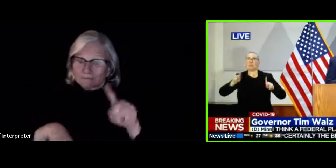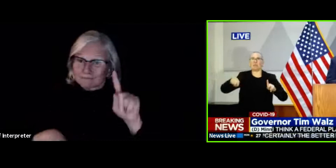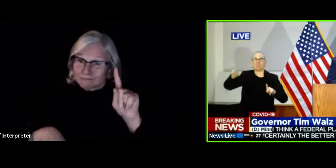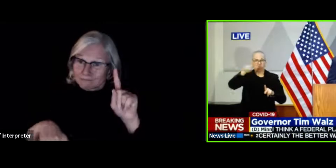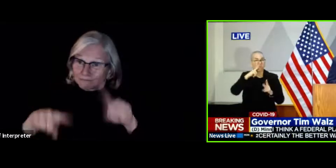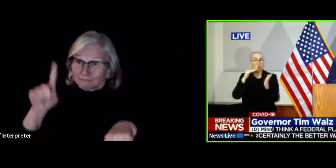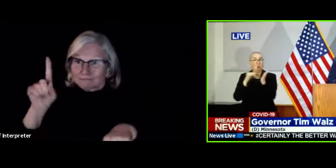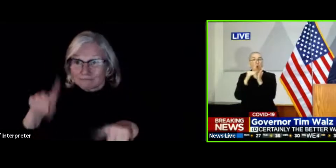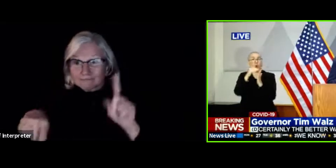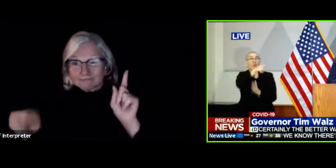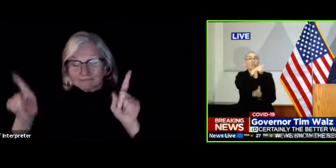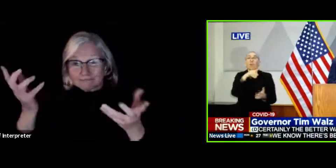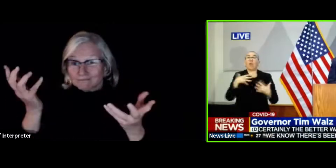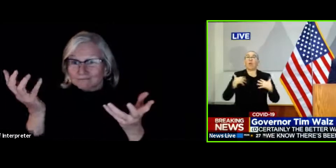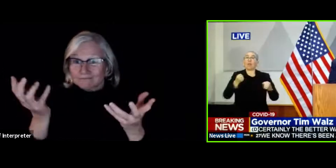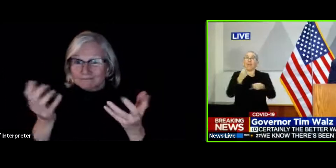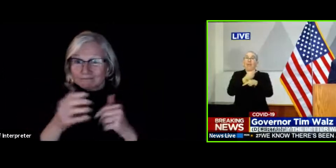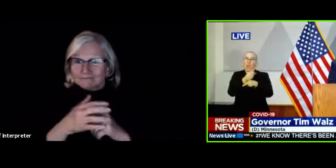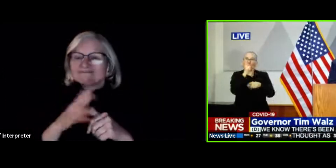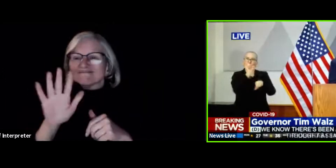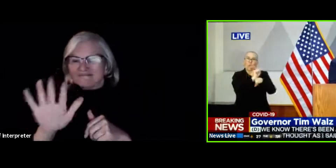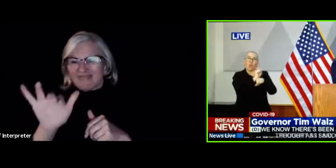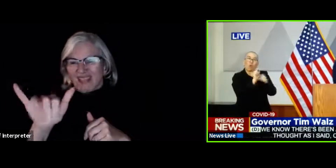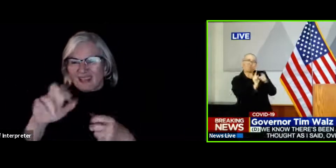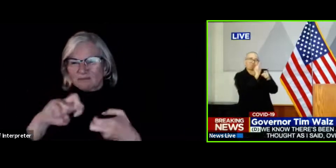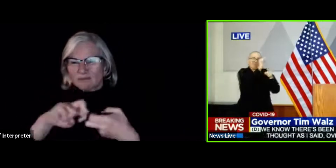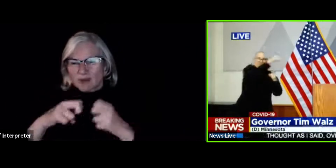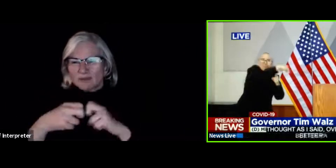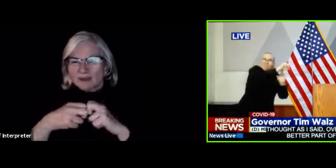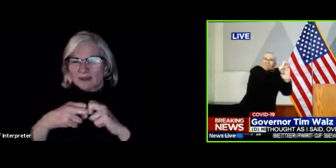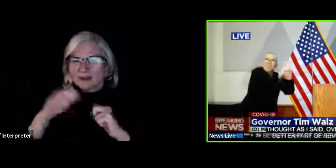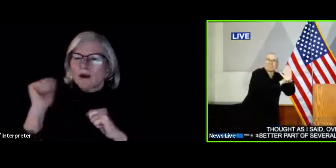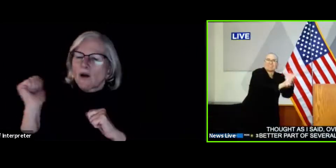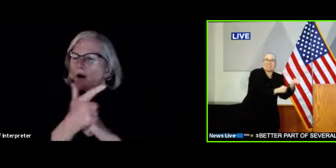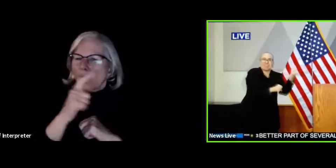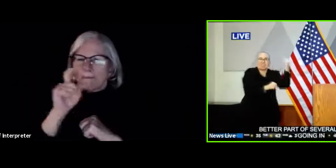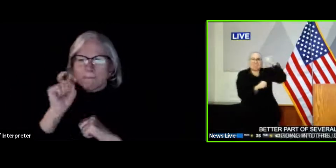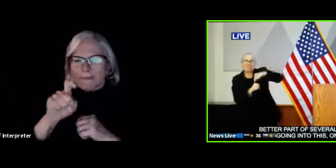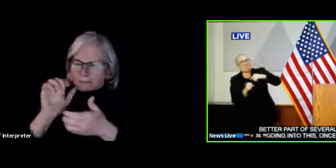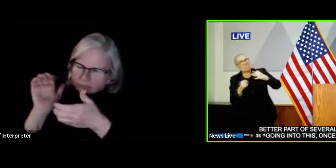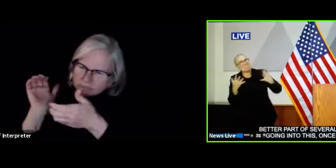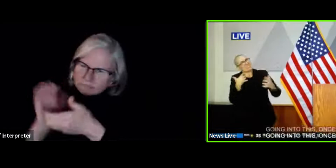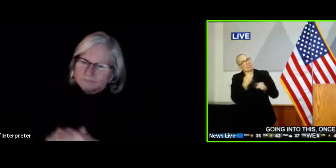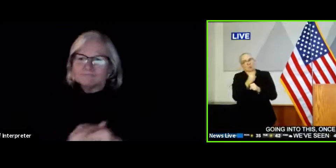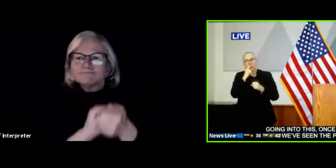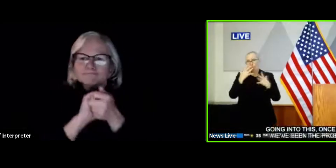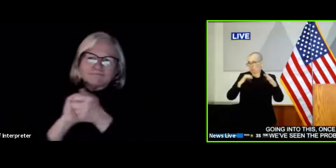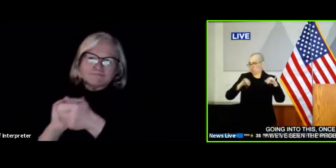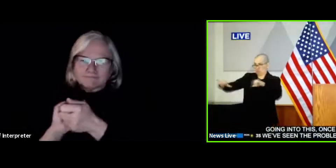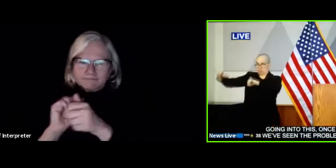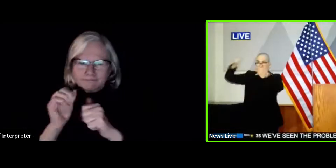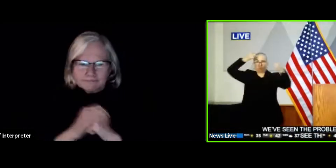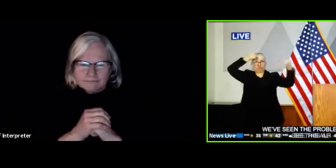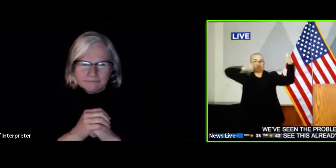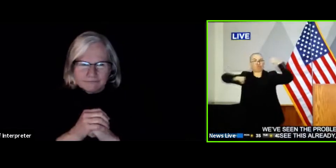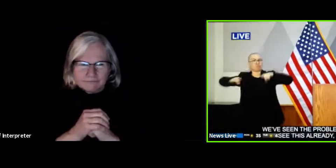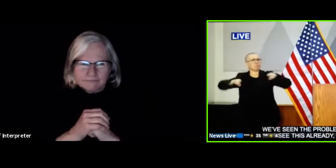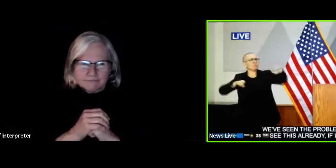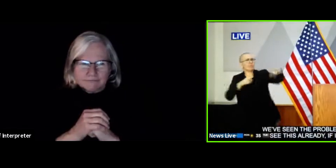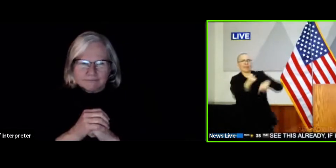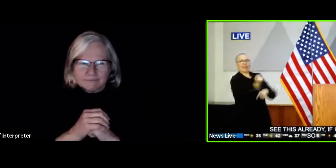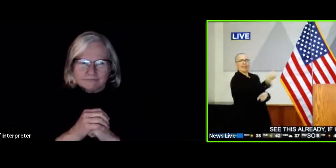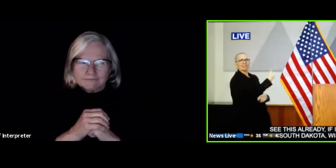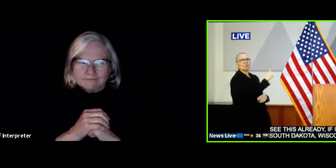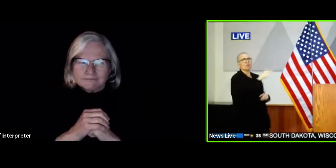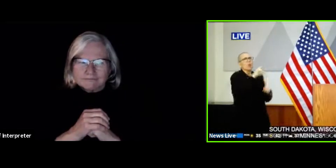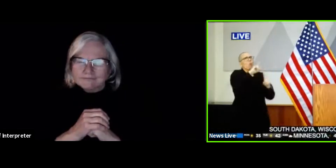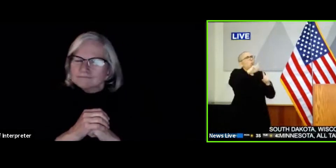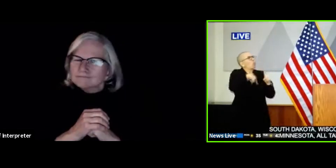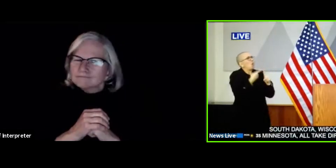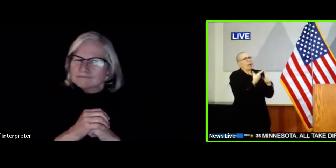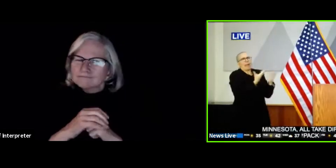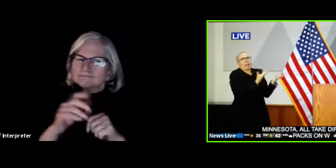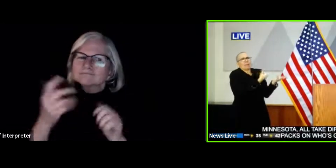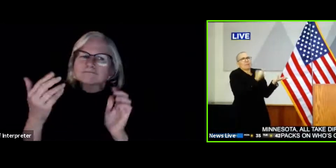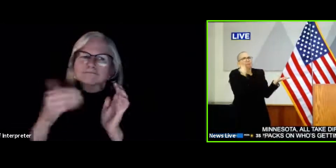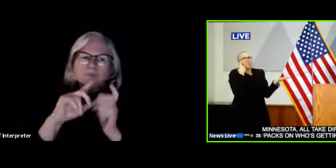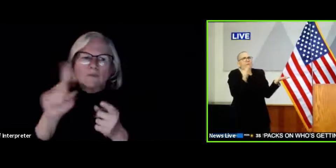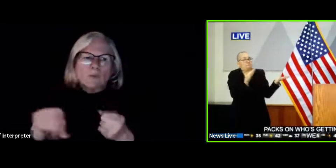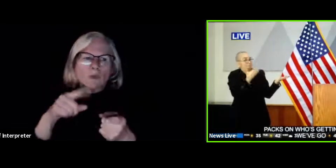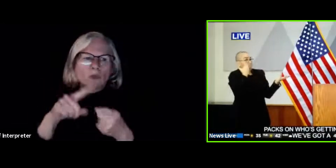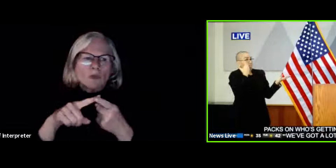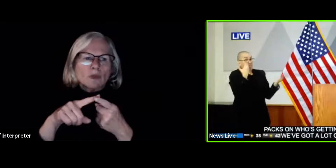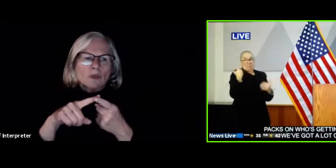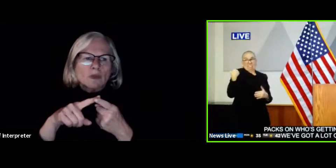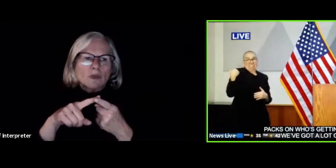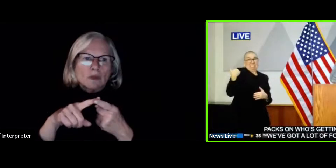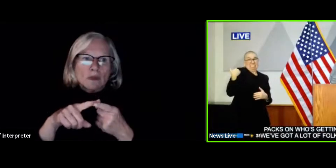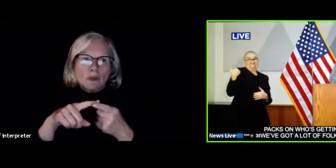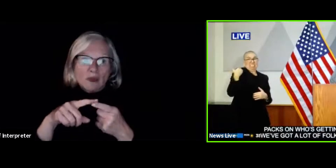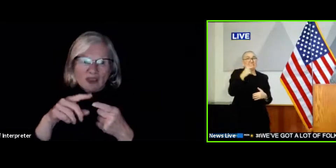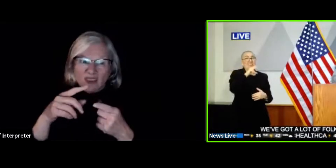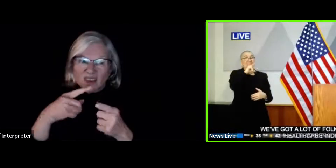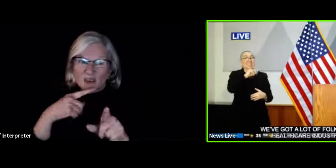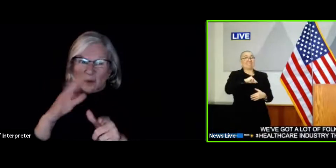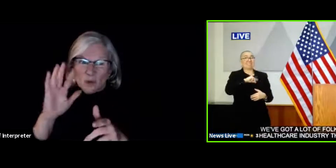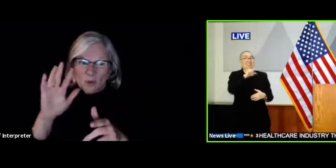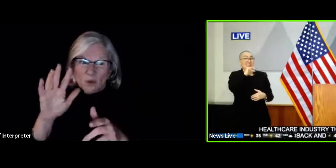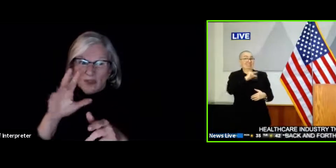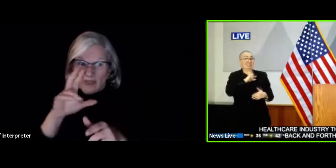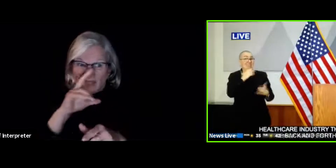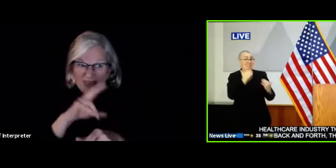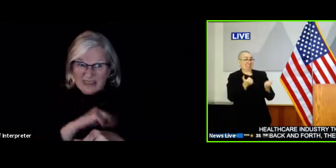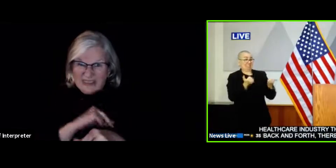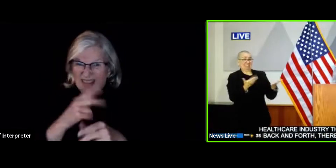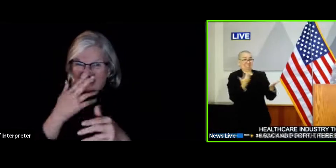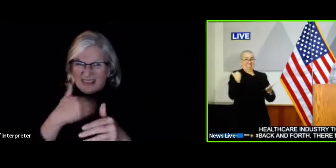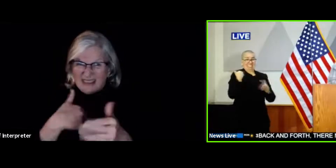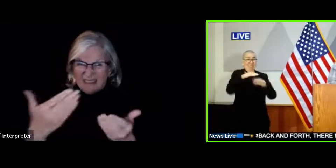ORGANIZATION AROUND THIS. [OFF MIC, CAN'T UNDERSTAND]